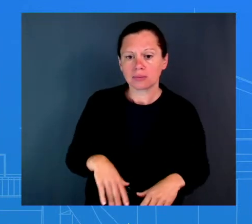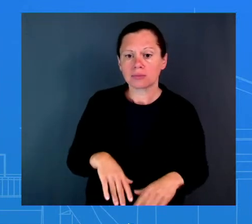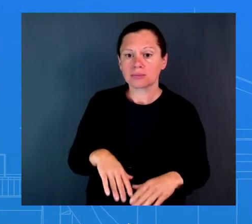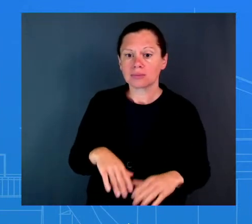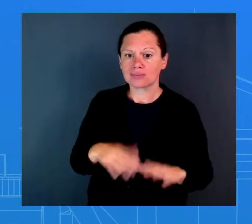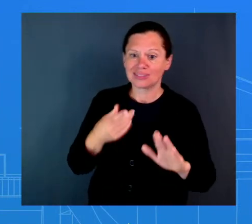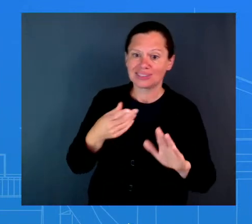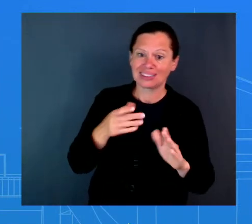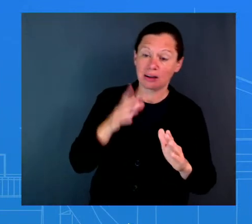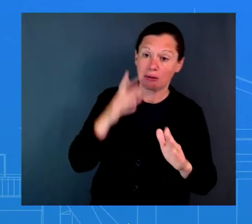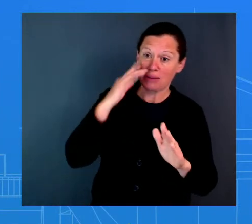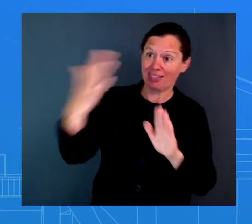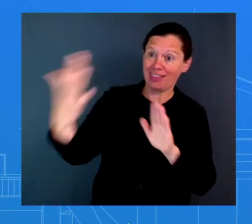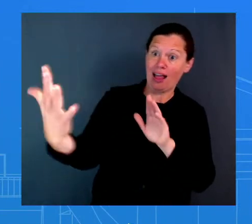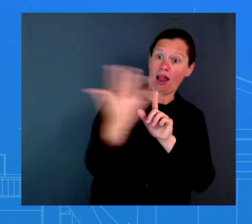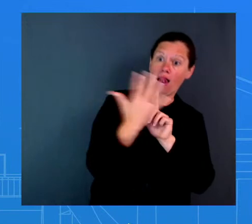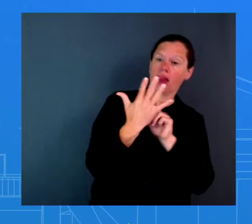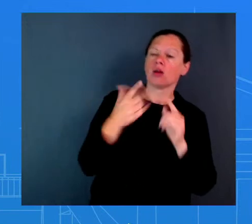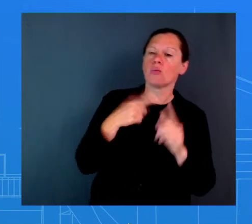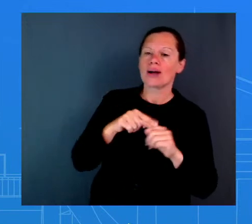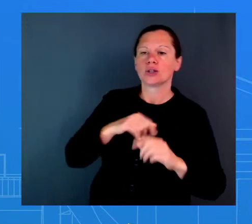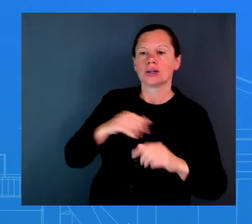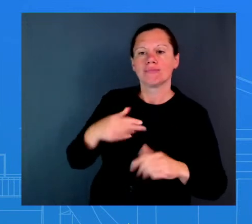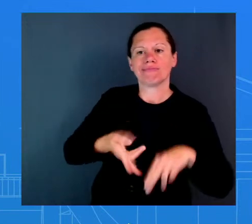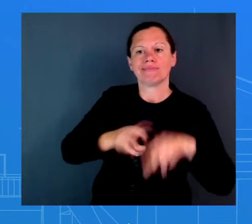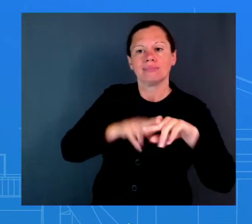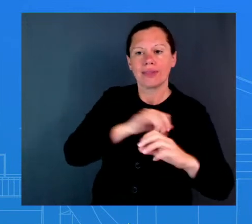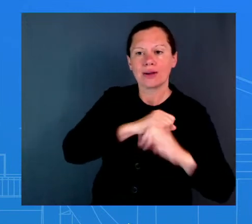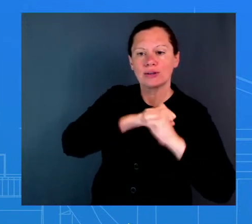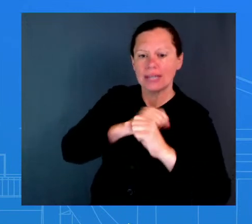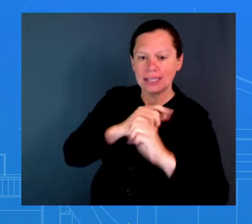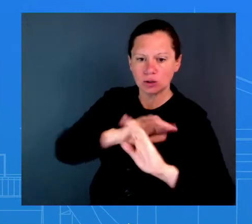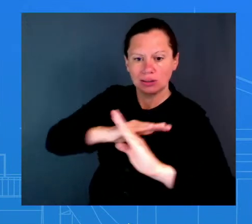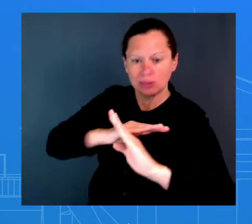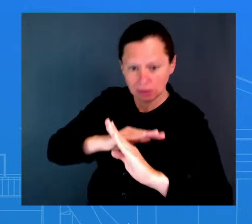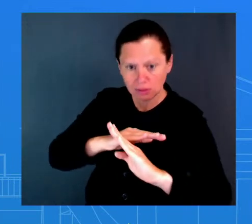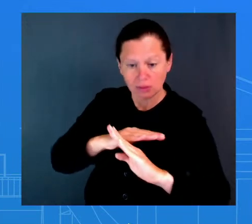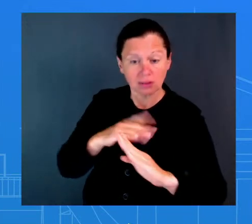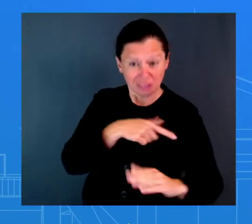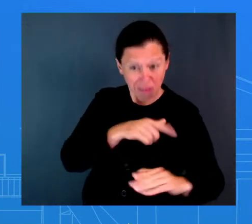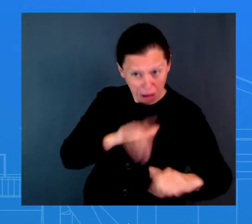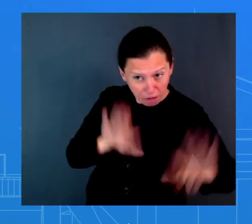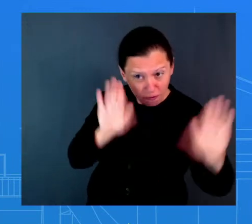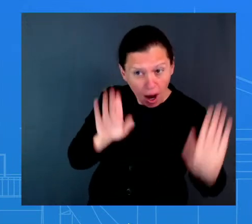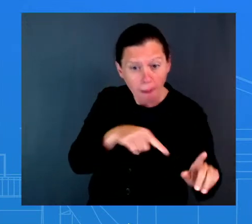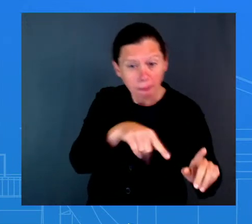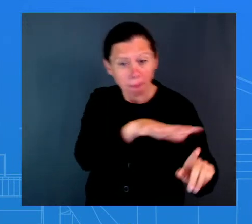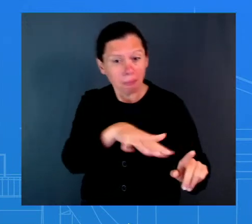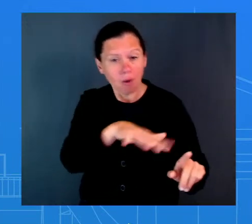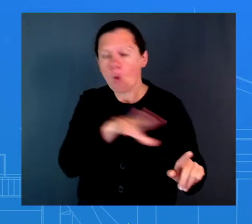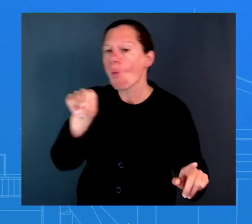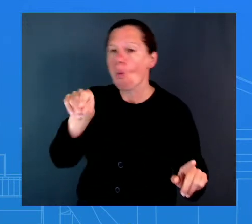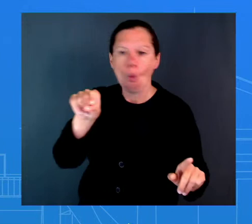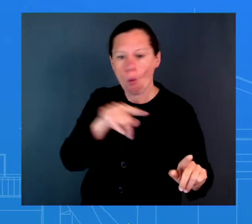because Putin has not given up on his fundamental goal, which is to subjugate the country of Ukraine. And we will not permit that to happen,